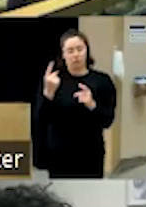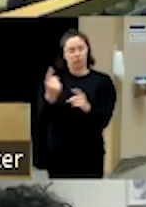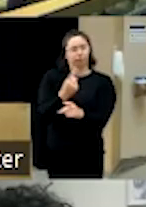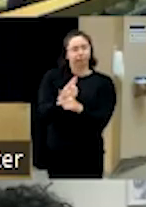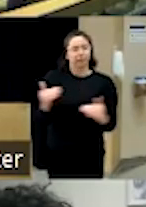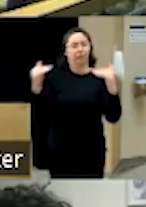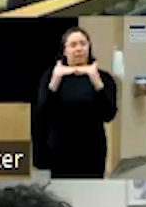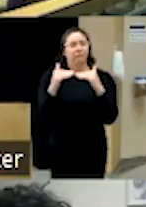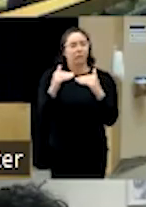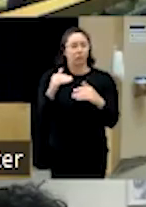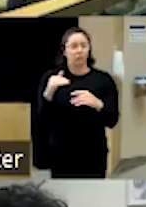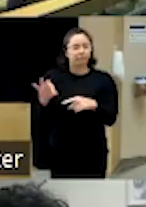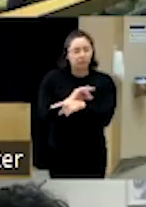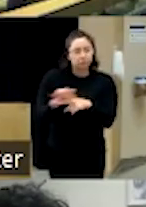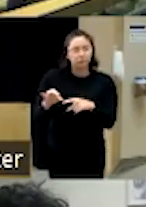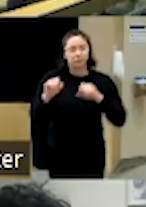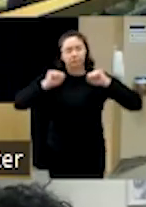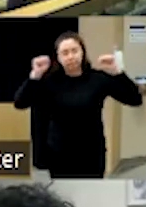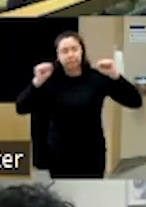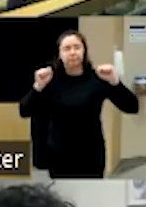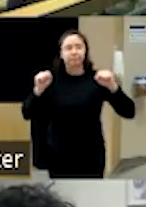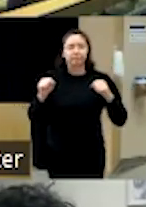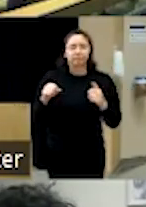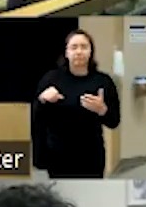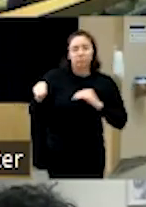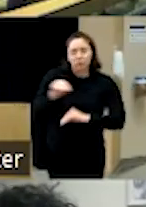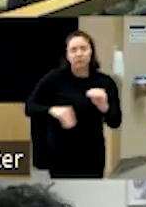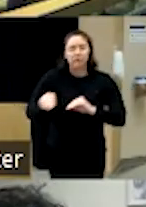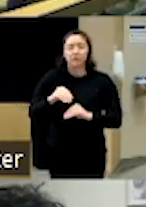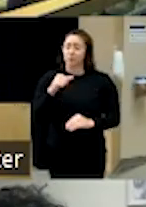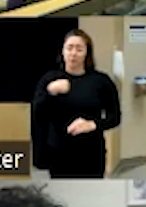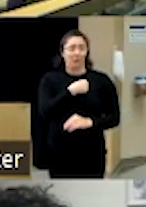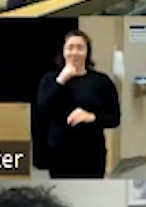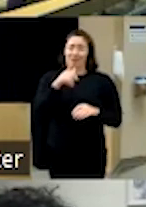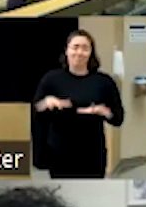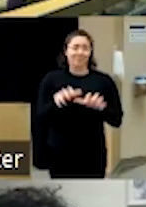fear avoidance and active training we are not a massage Clinic because we don't think it's it's